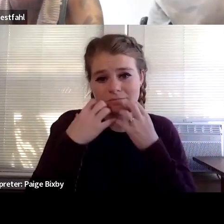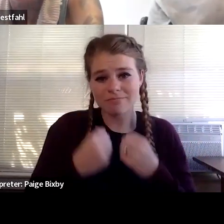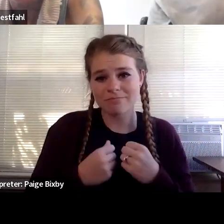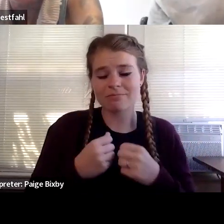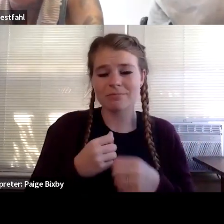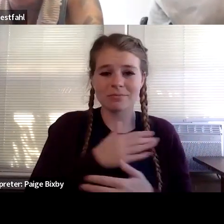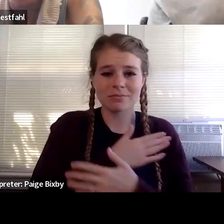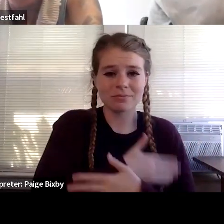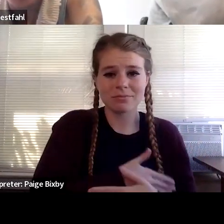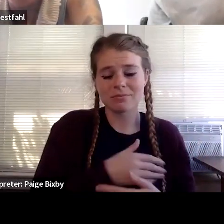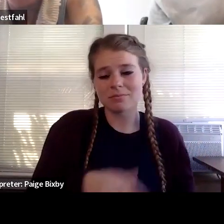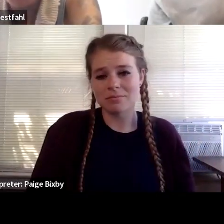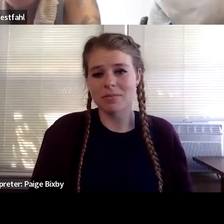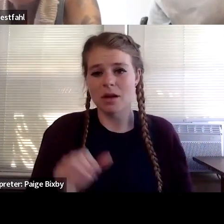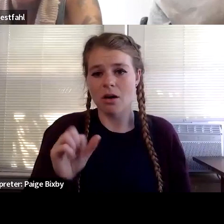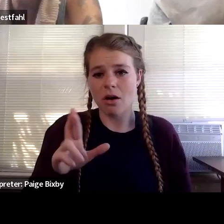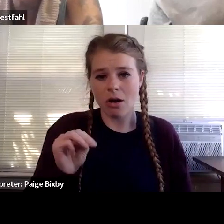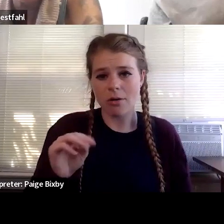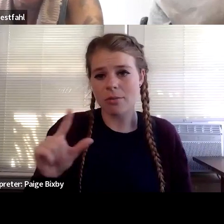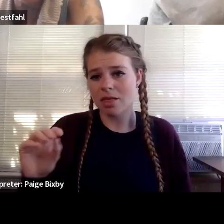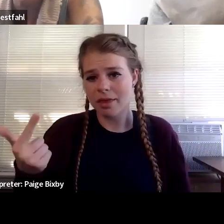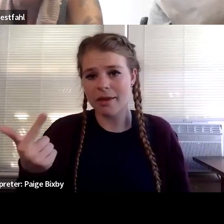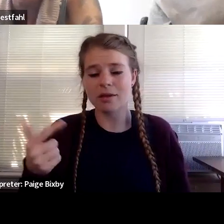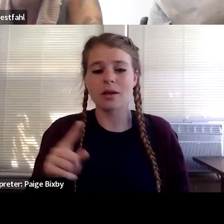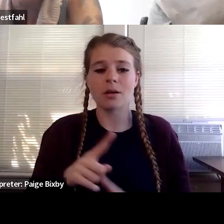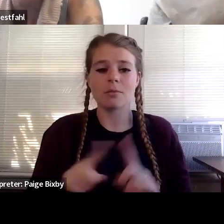in order for us to get where we are. But progression is the number one goal,